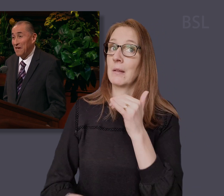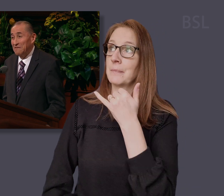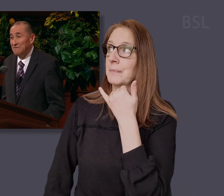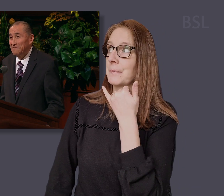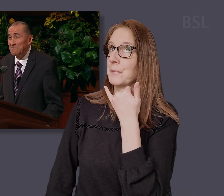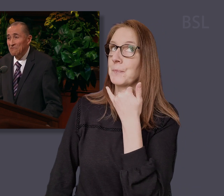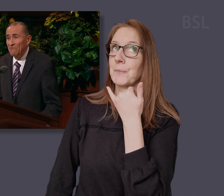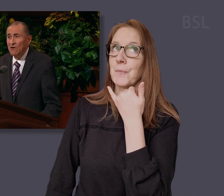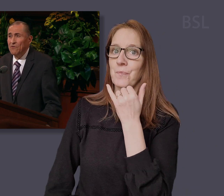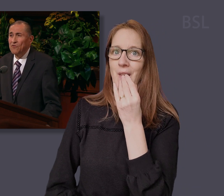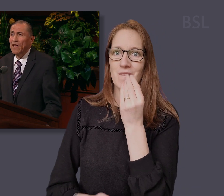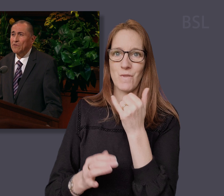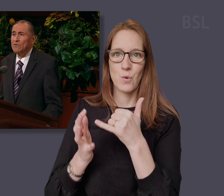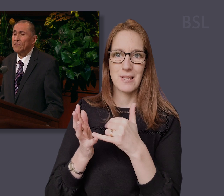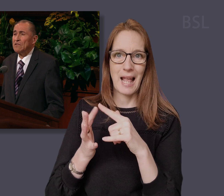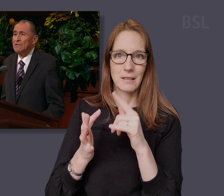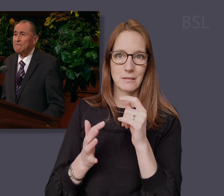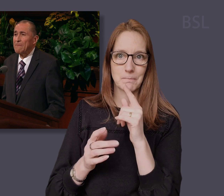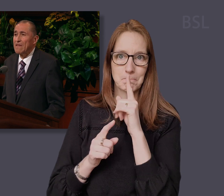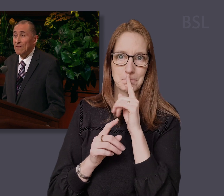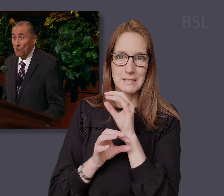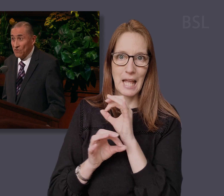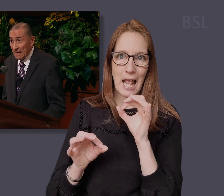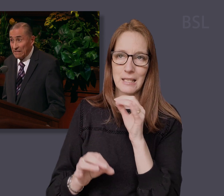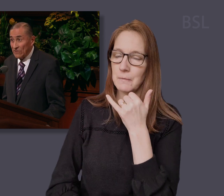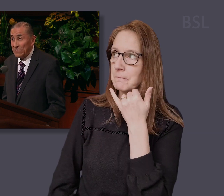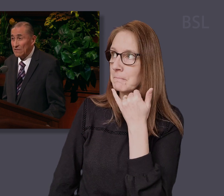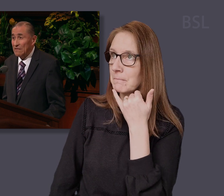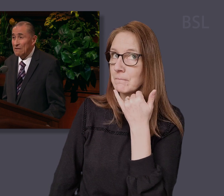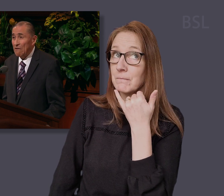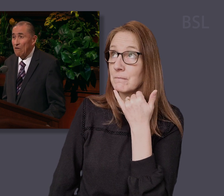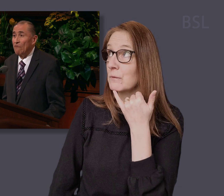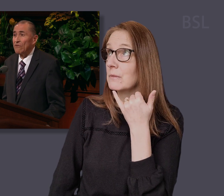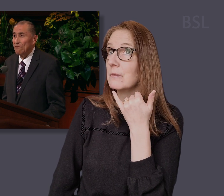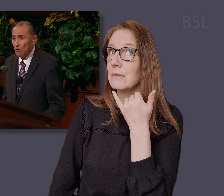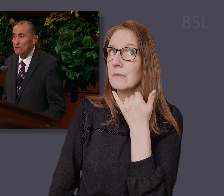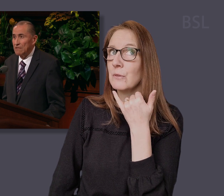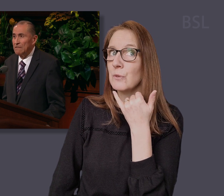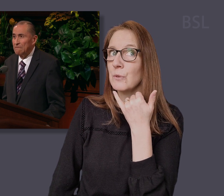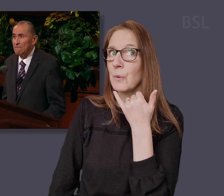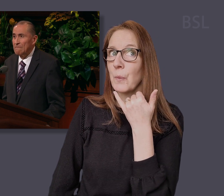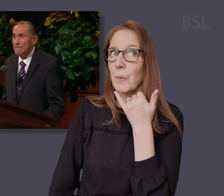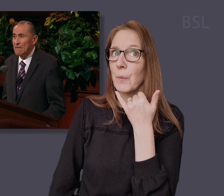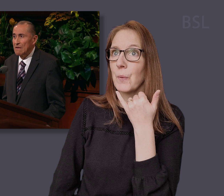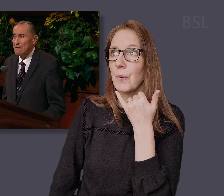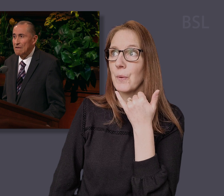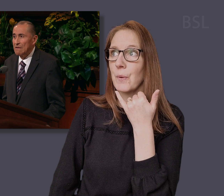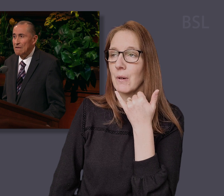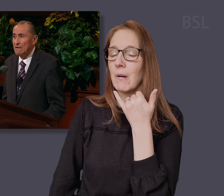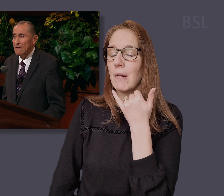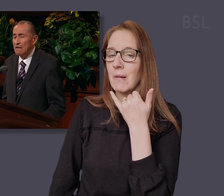Then for a few seconds there was silence over the phone